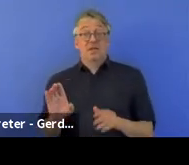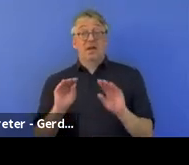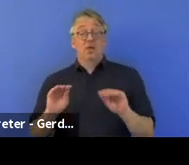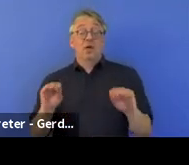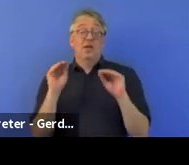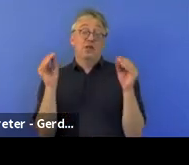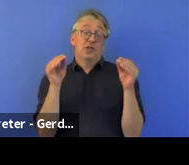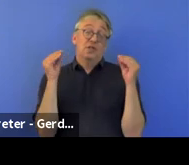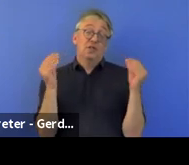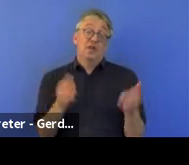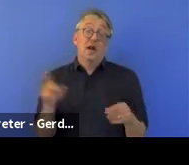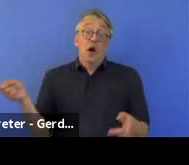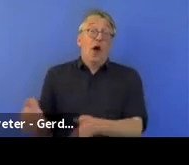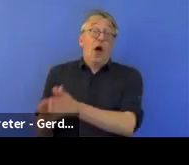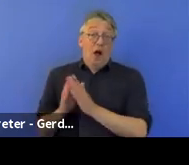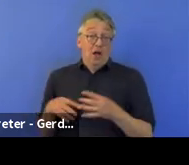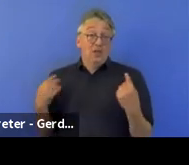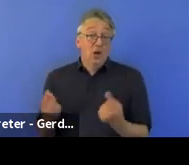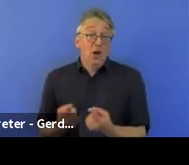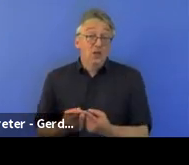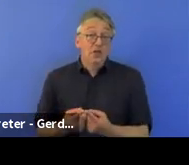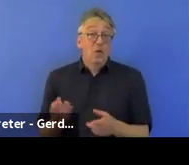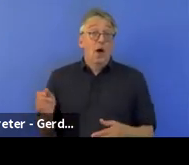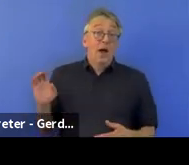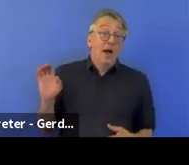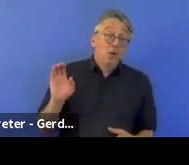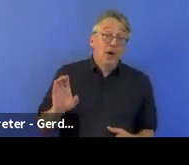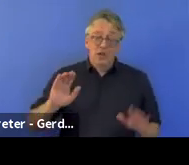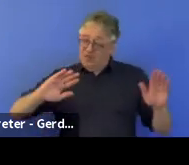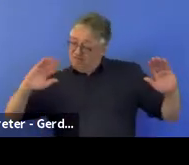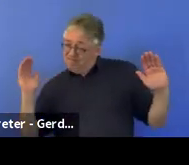Summit, young people have been calling for investment in education that